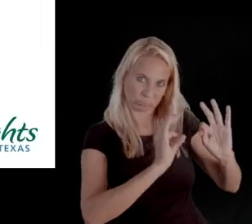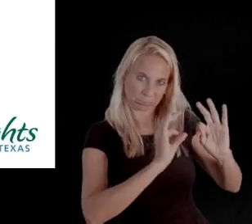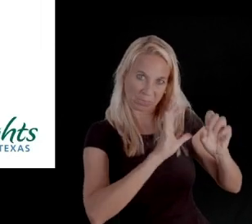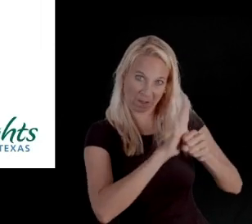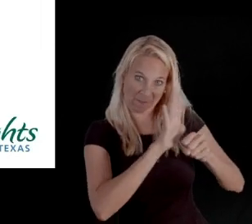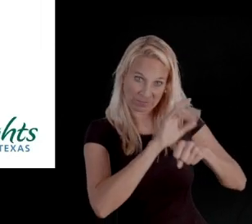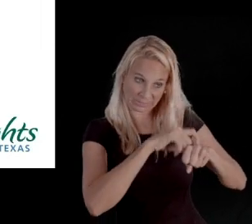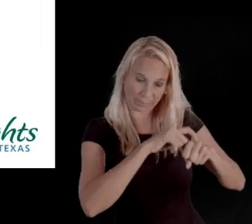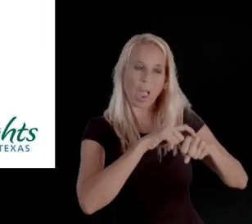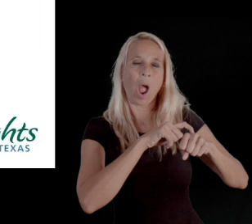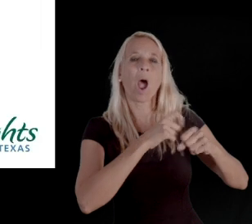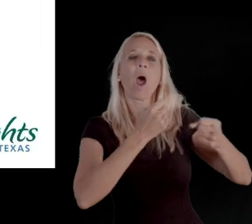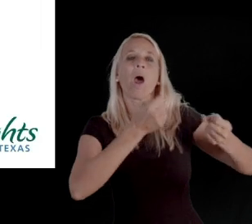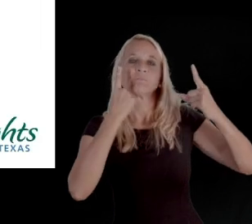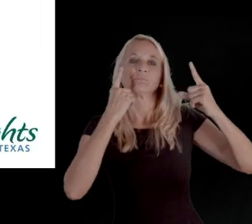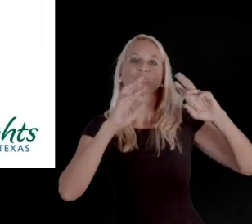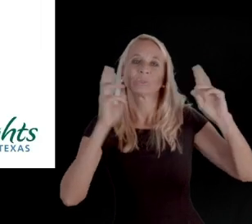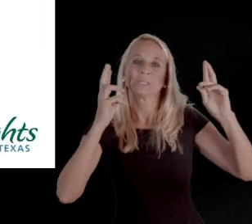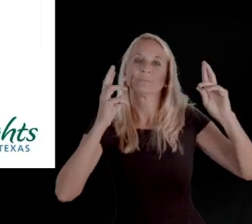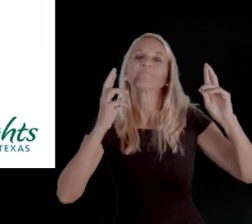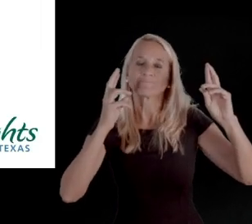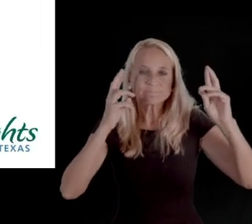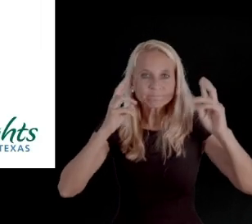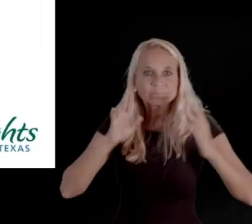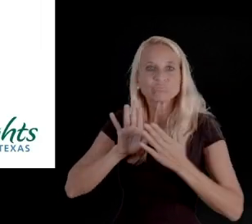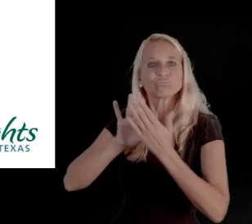they expect me to make a decision. And you want that opportunity.